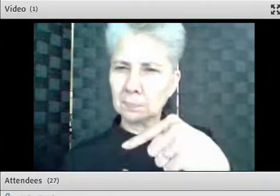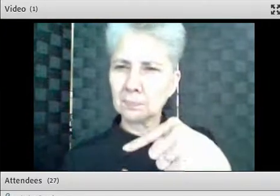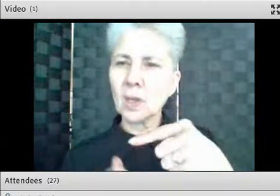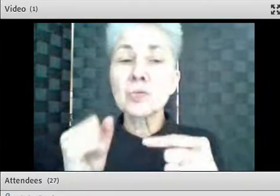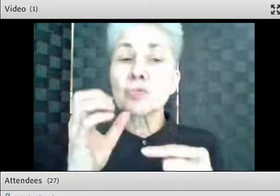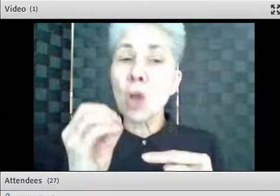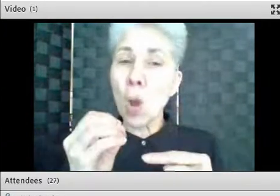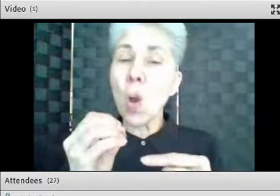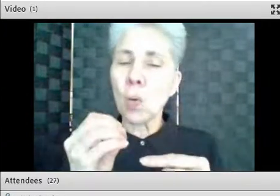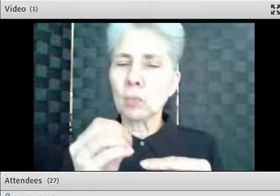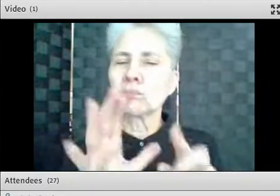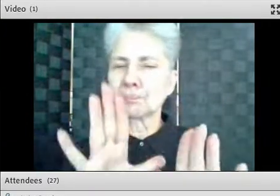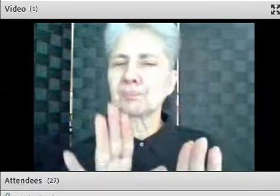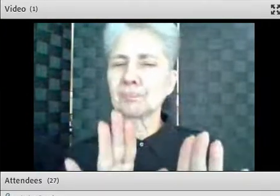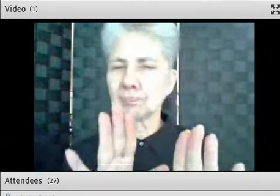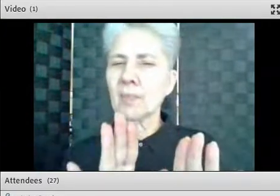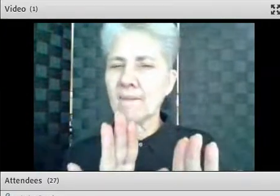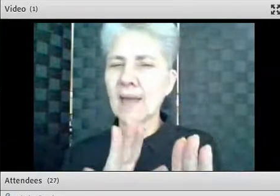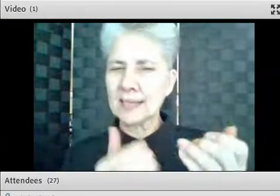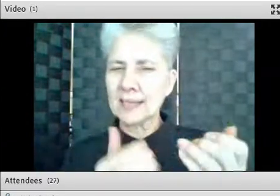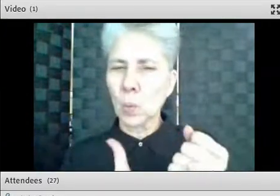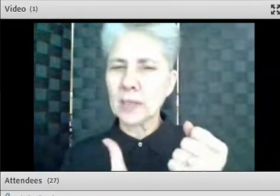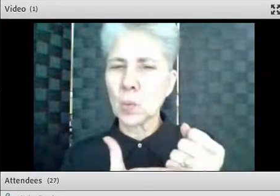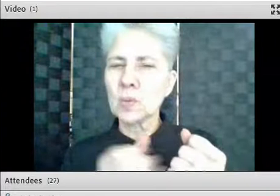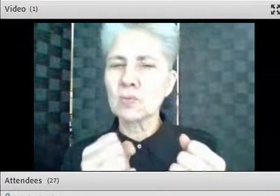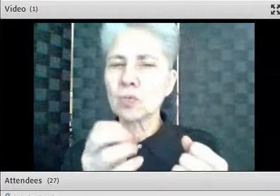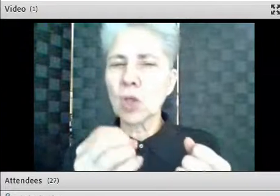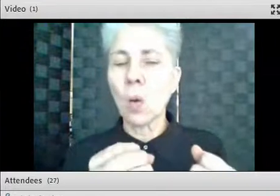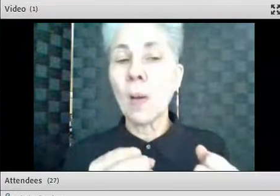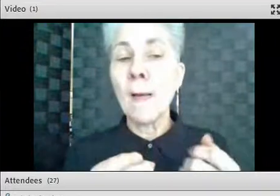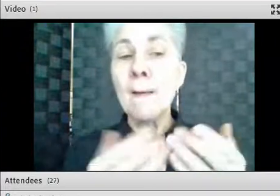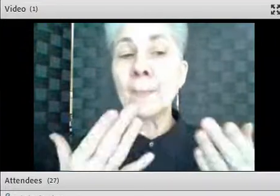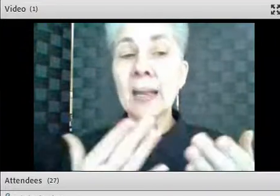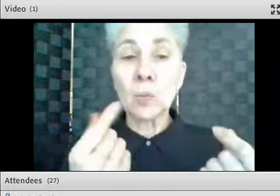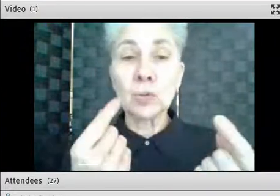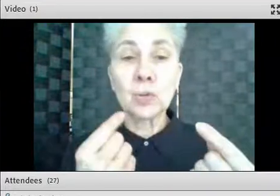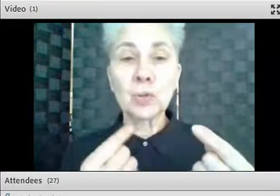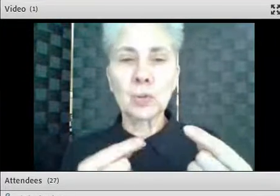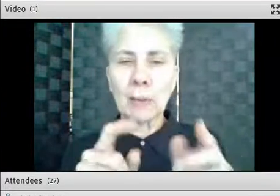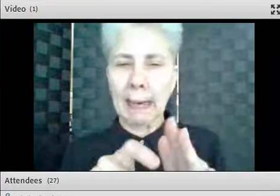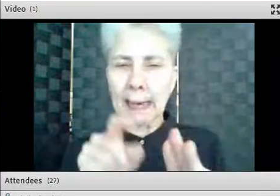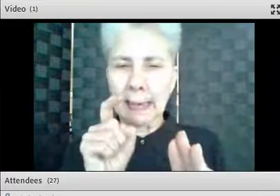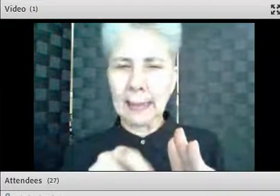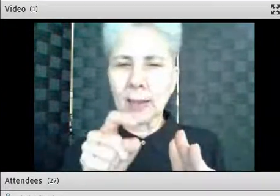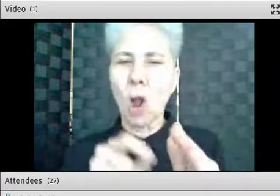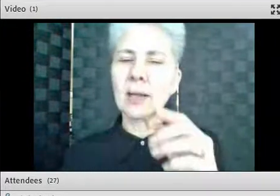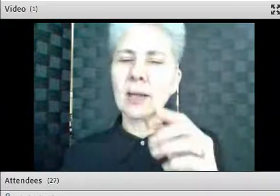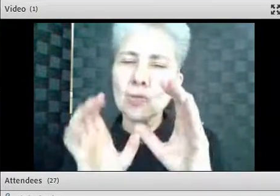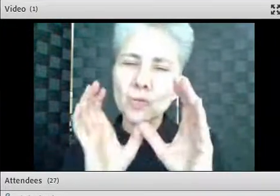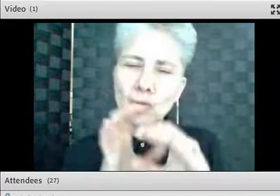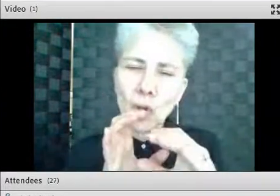so it's a really fantastic resource. But here, what you do is, you just click on, like, search or browse,